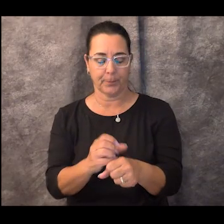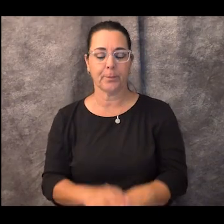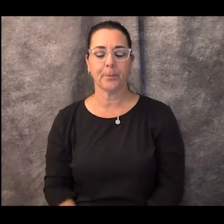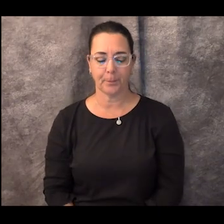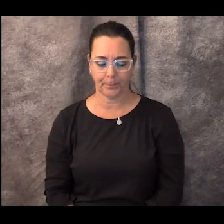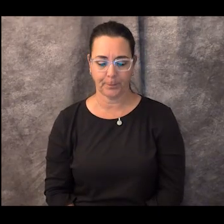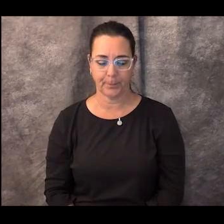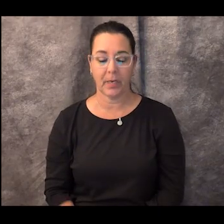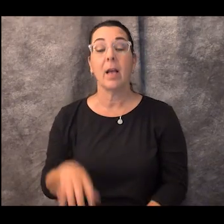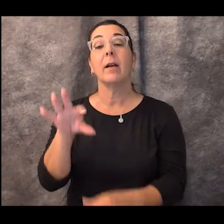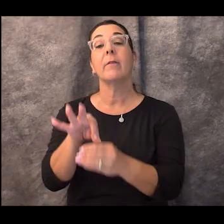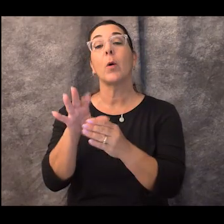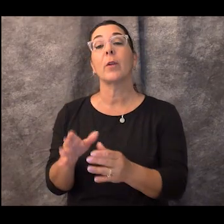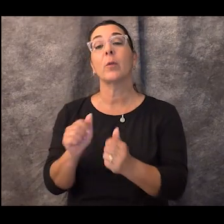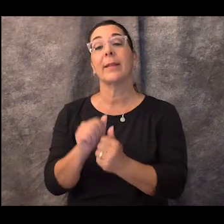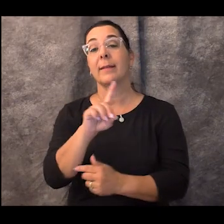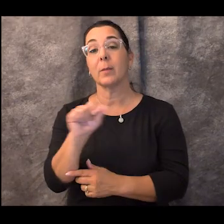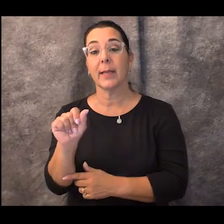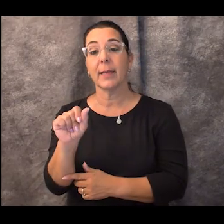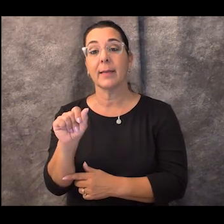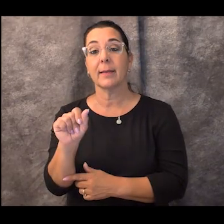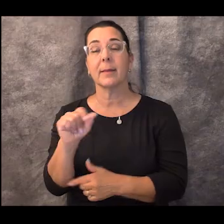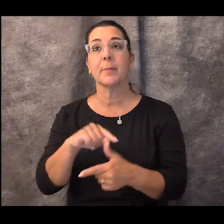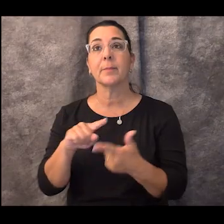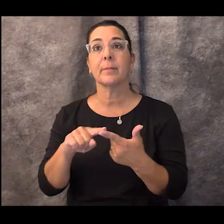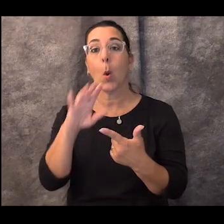voters with disabilities, older voters, other voters